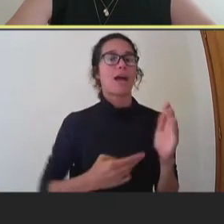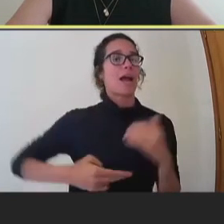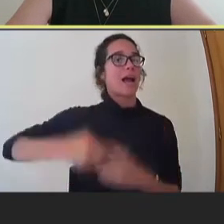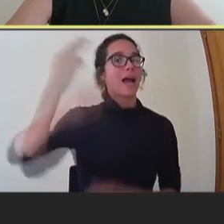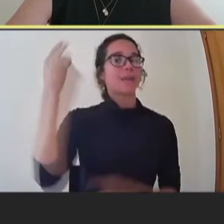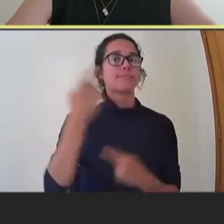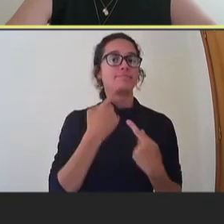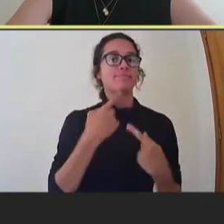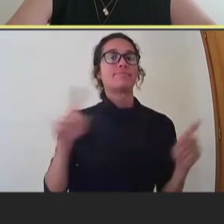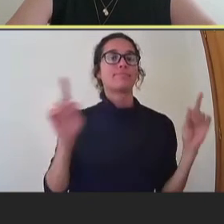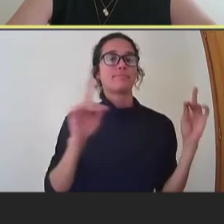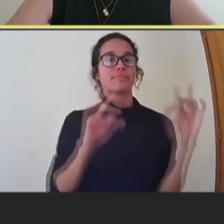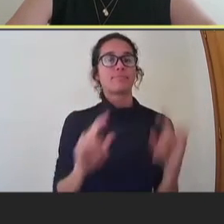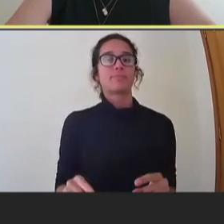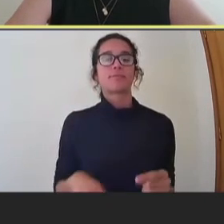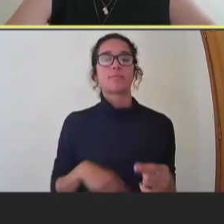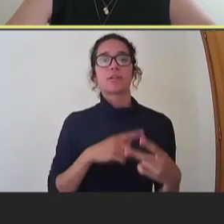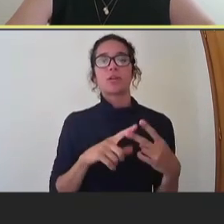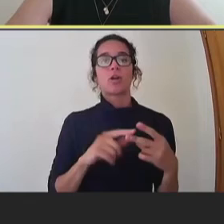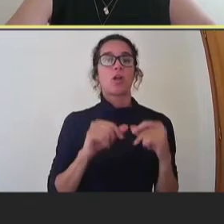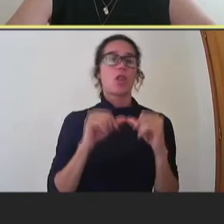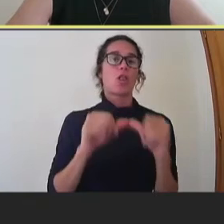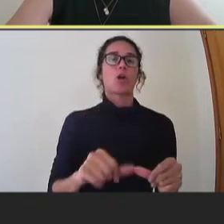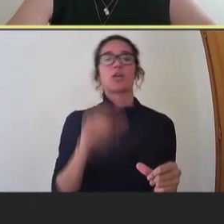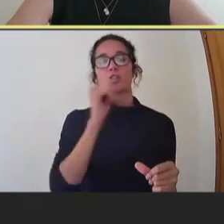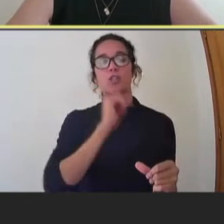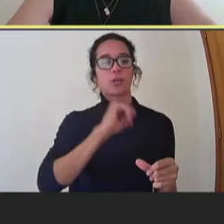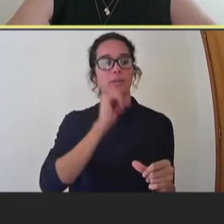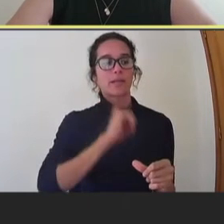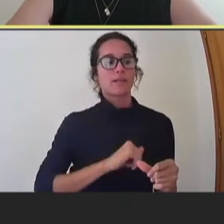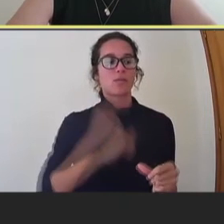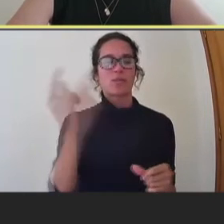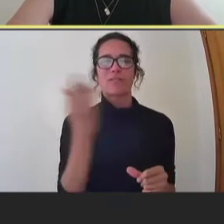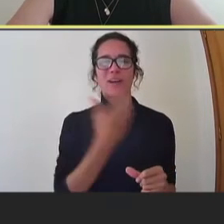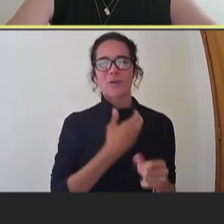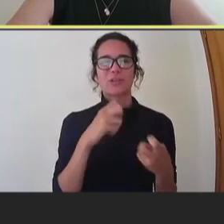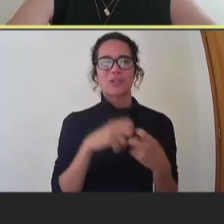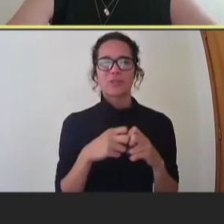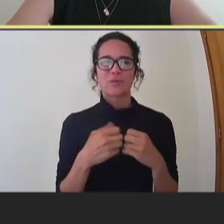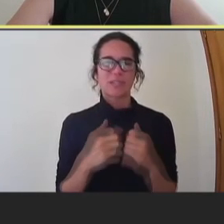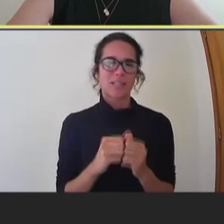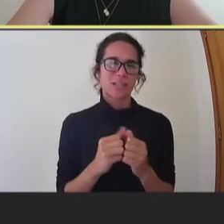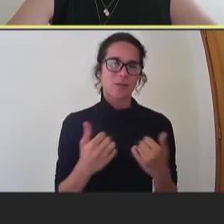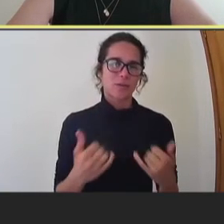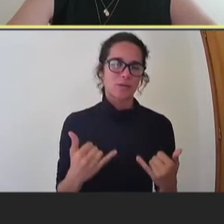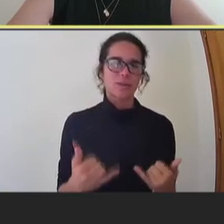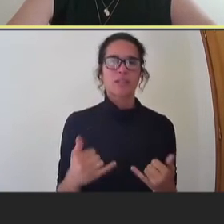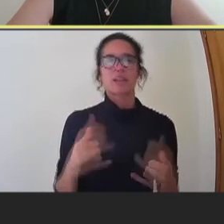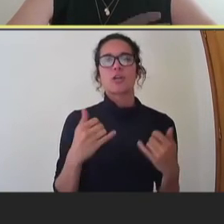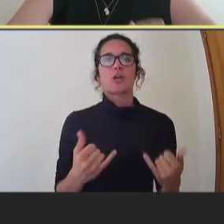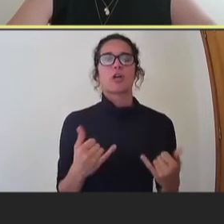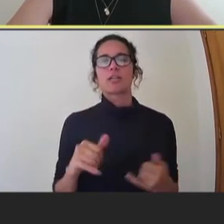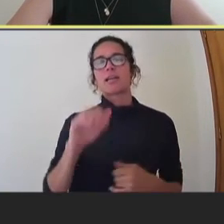longer durability -- which is one of the issues with the current mRNA vaccines -- multi-pathogen,